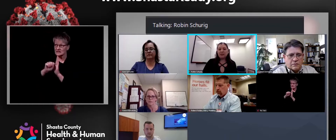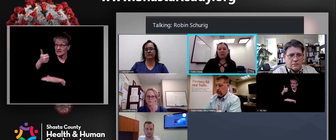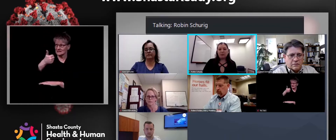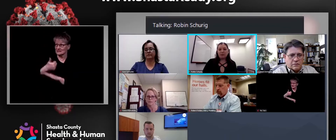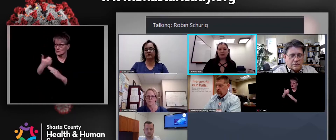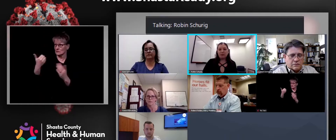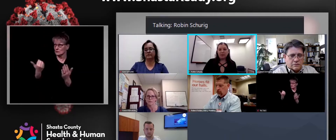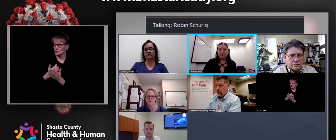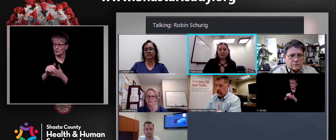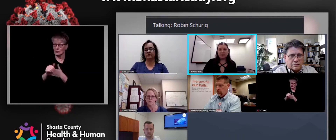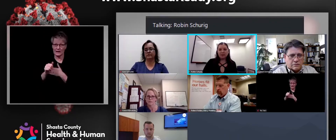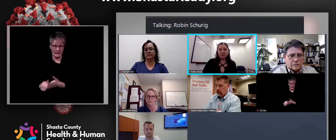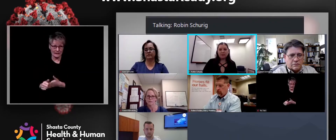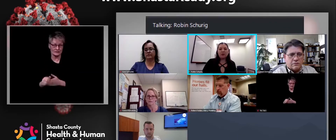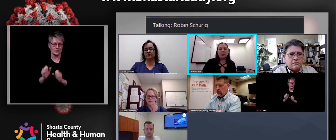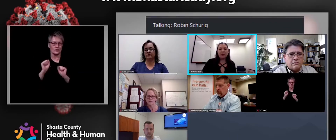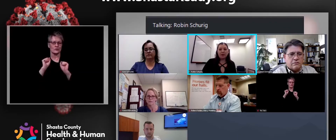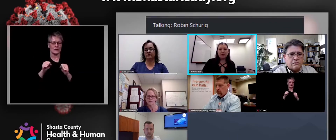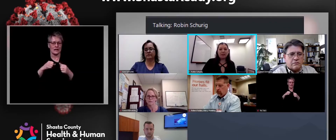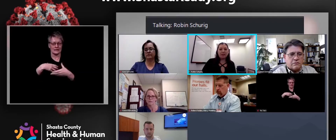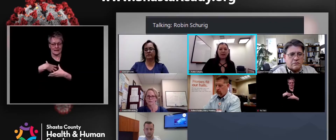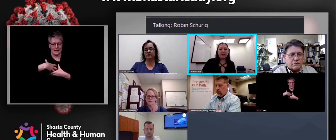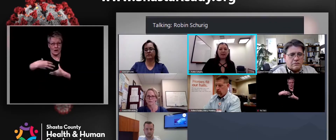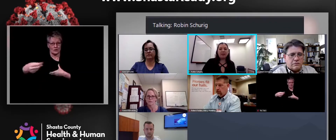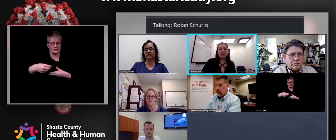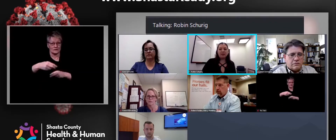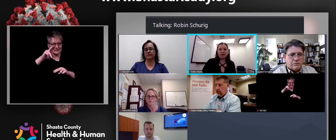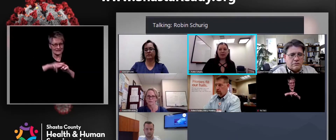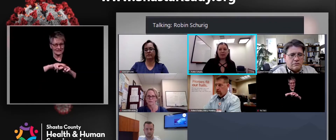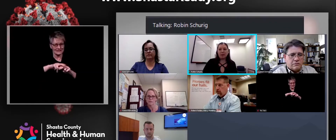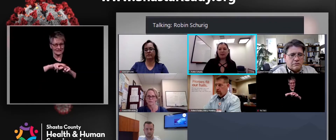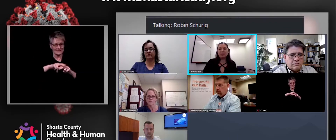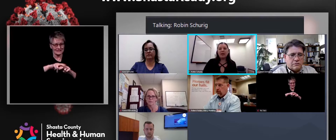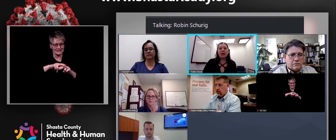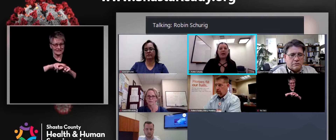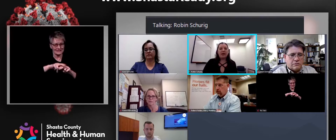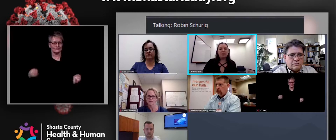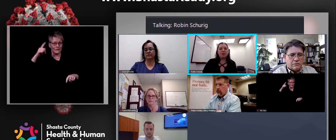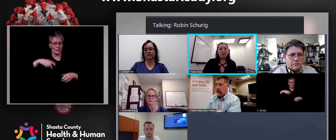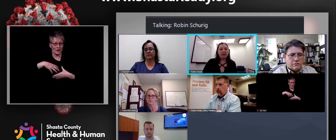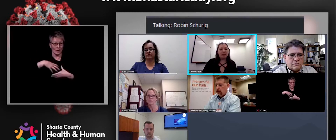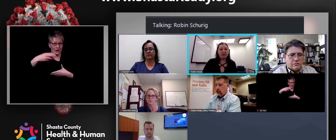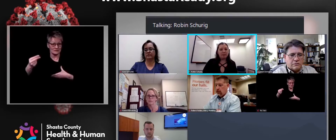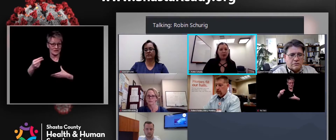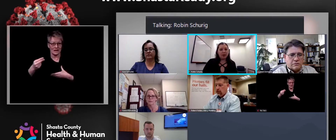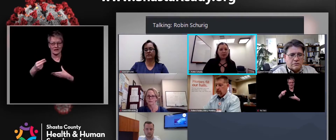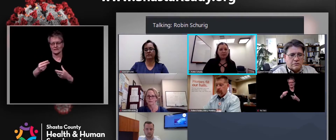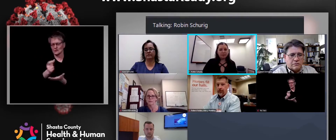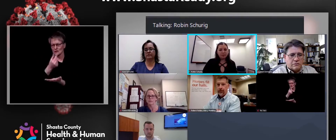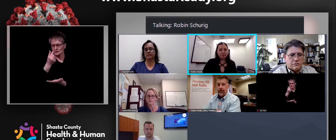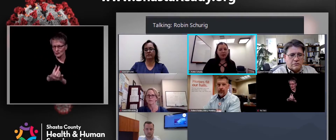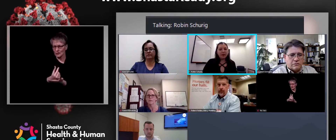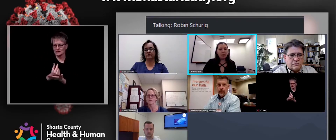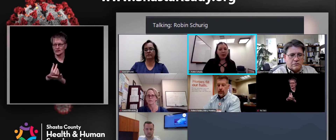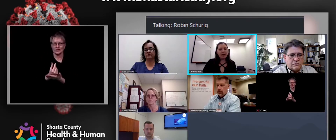events and performances, graduations and commencement ceremonies, and amusement and theme parks.